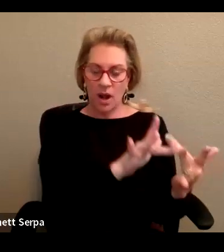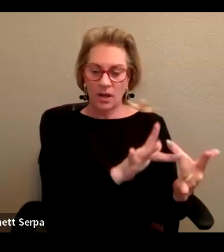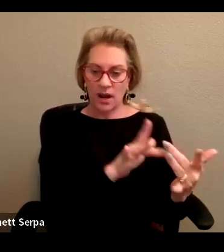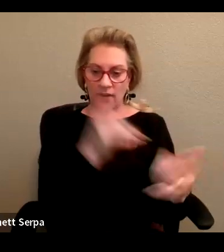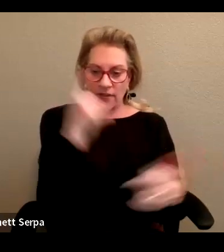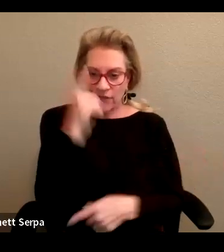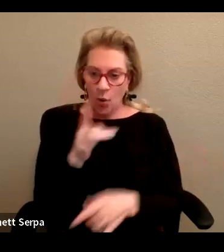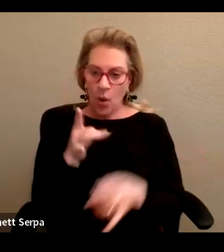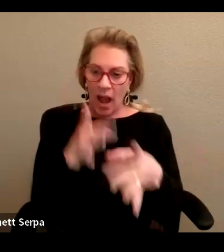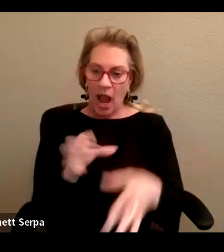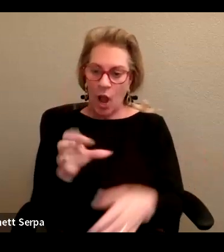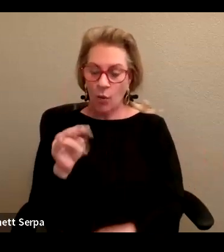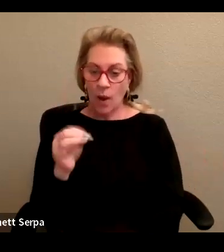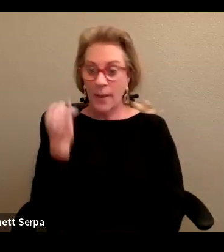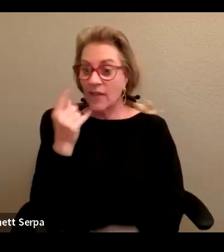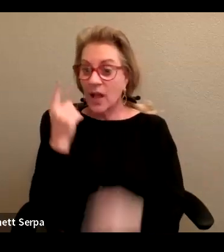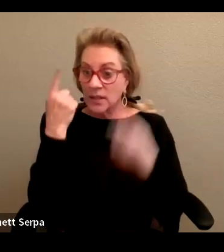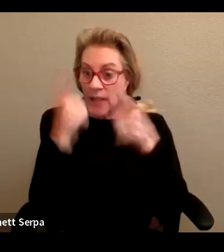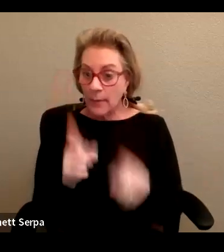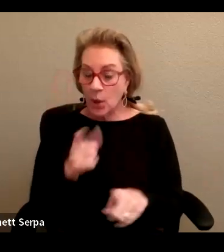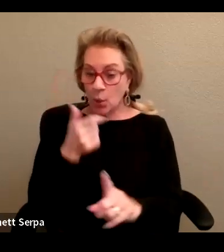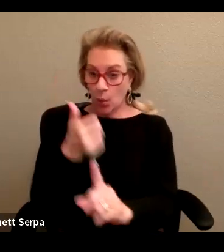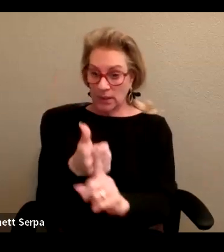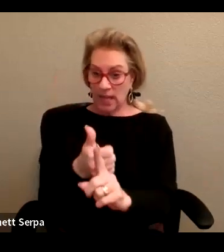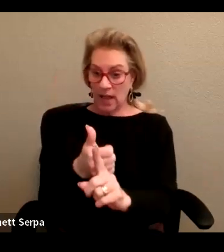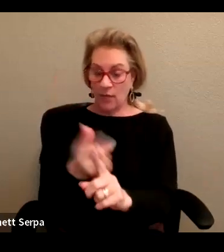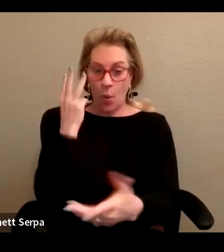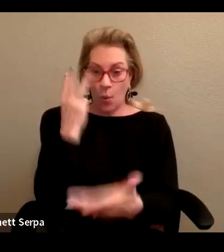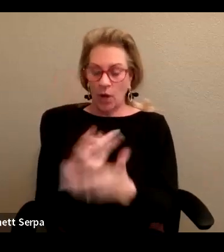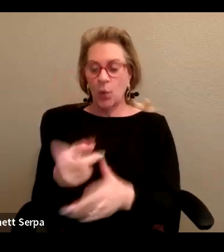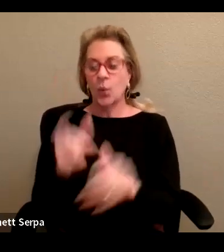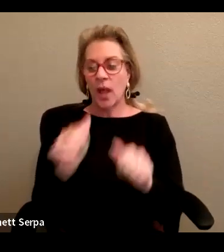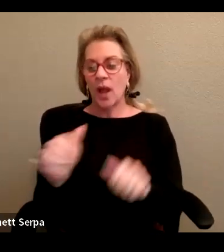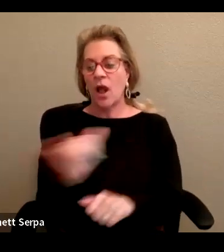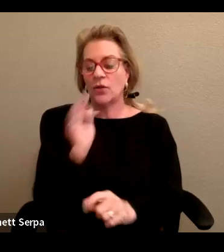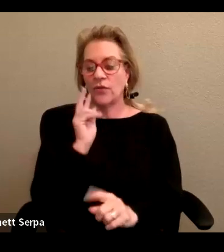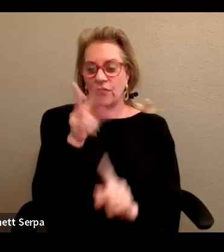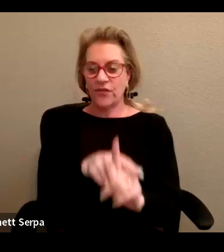a victim of a hate crime or witness a hate crime you can also file a complaint with the California